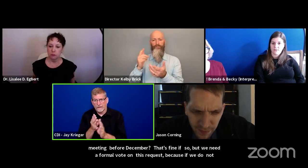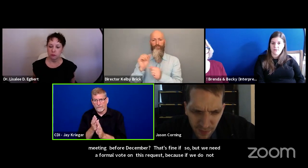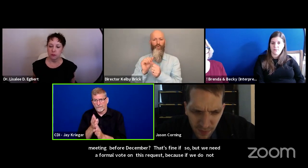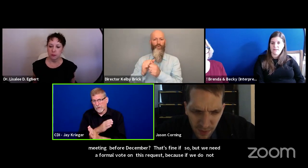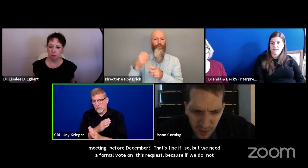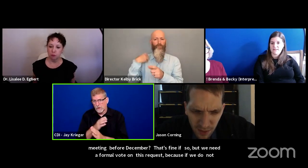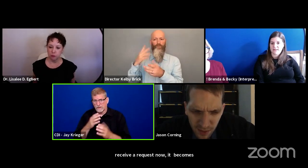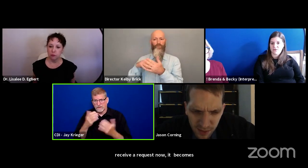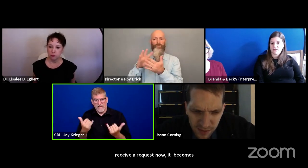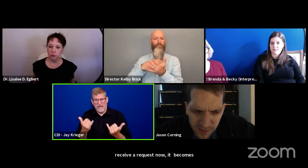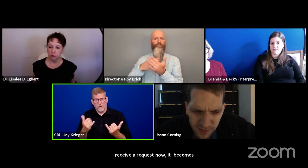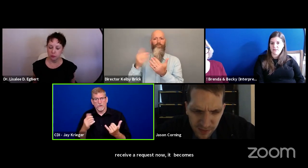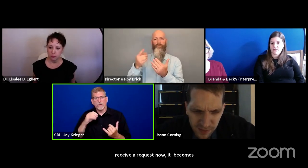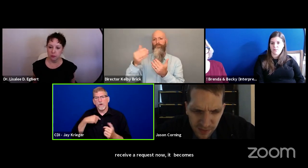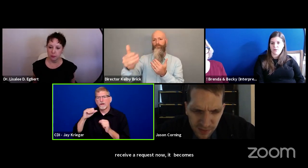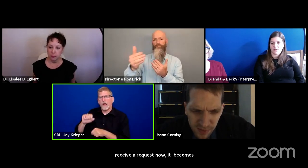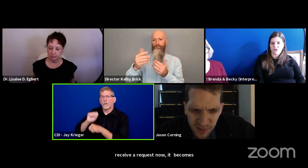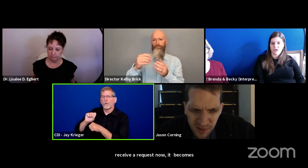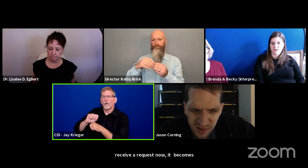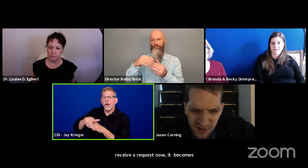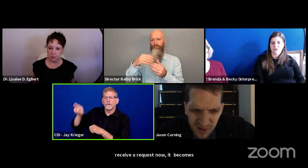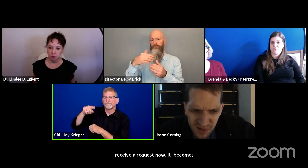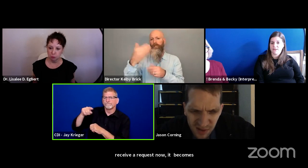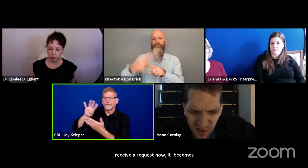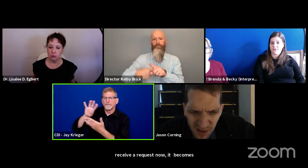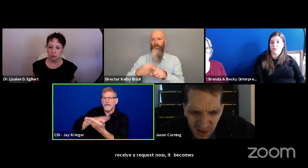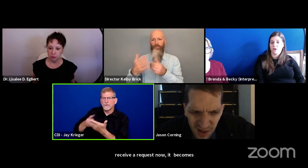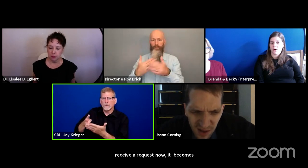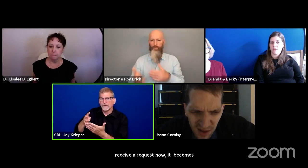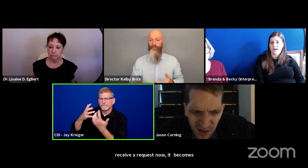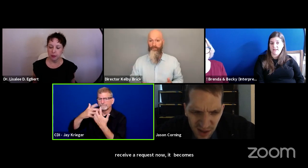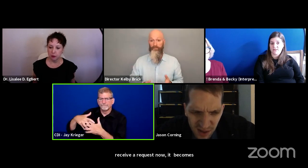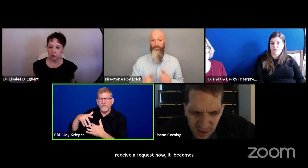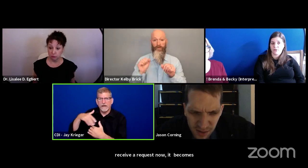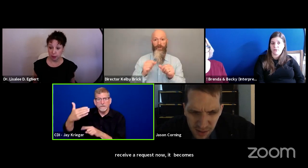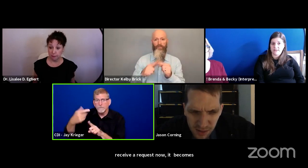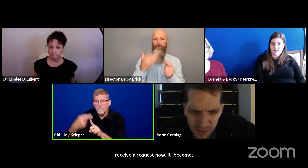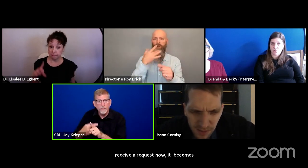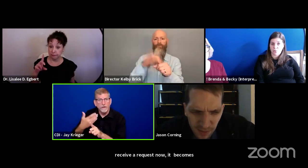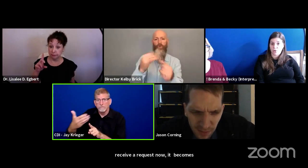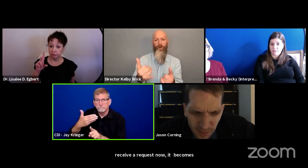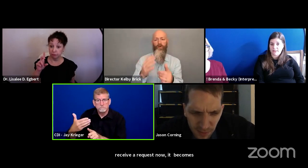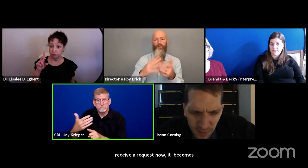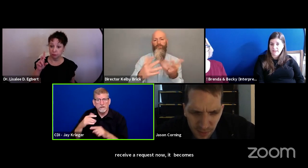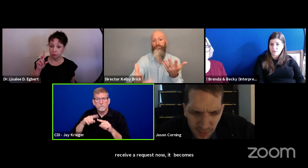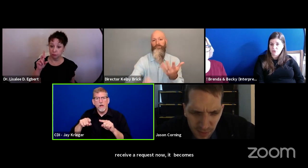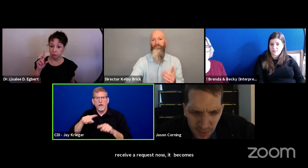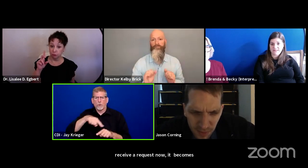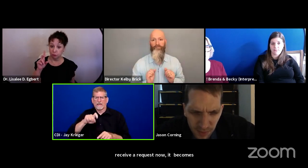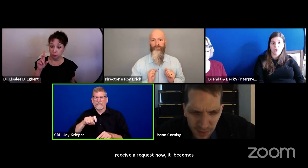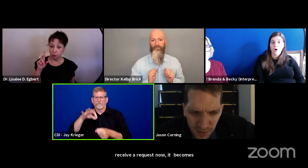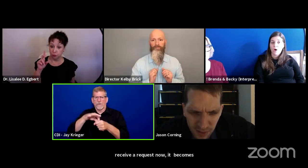So if we need to schedule something, we can work with the chair to schedule something before our next regularly scheduled quarterly meeting which will be December.